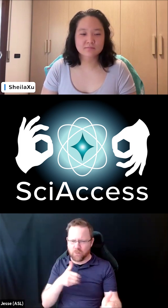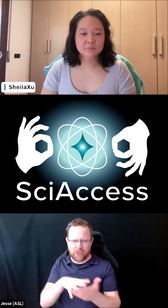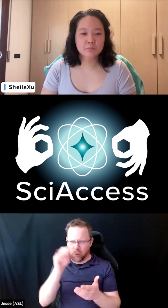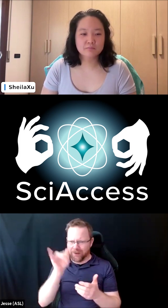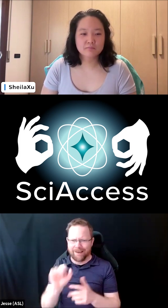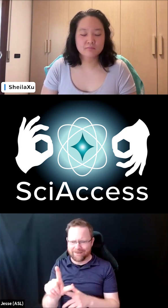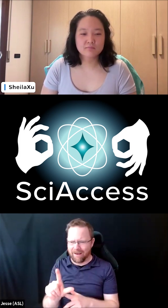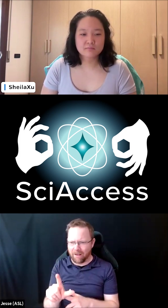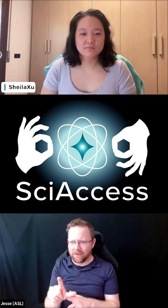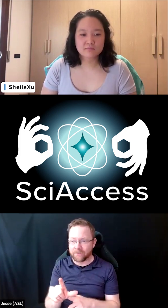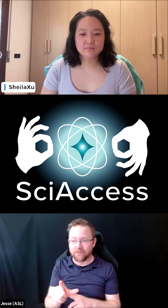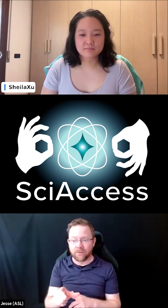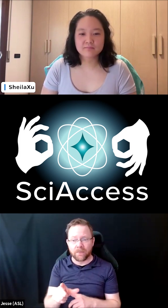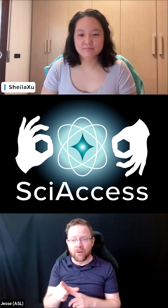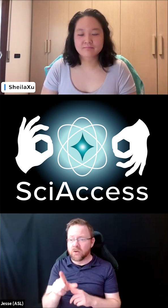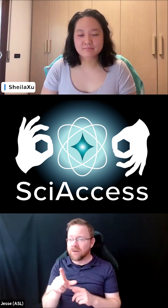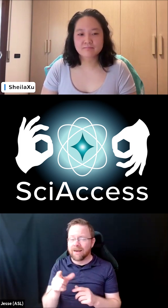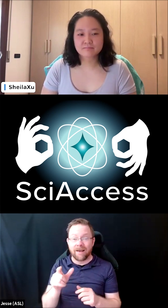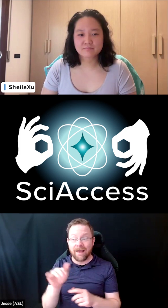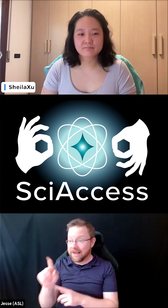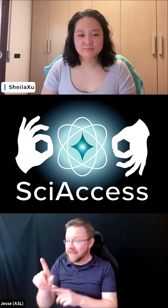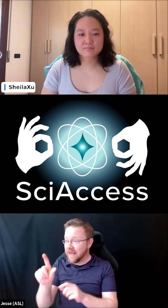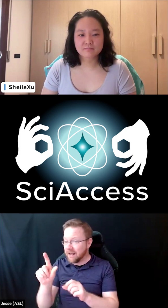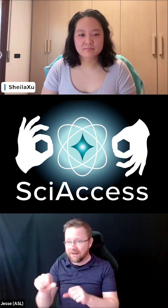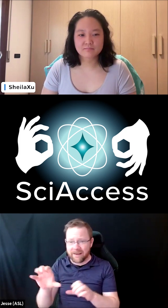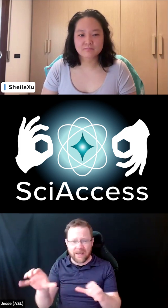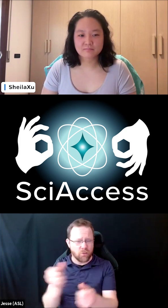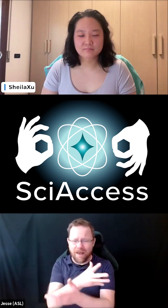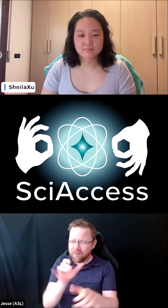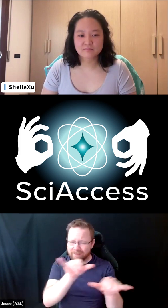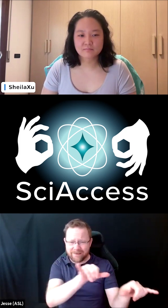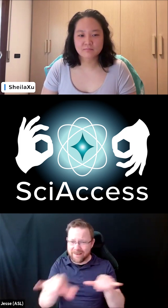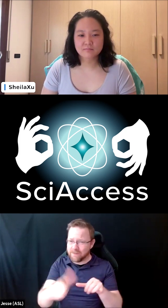other language because there's no reason to not just have bilingual crews.